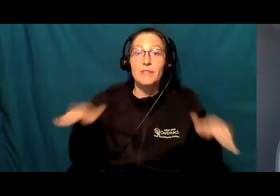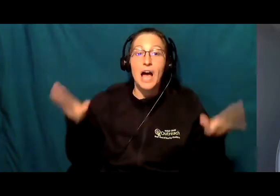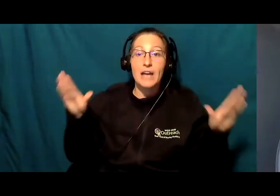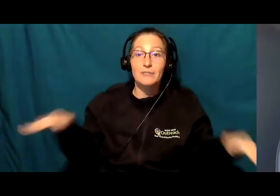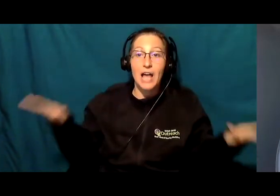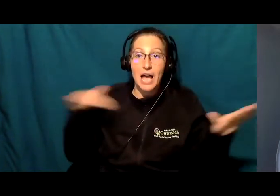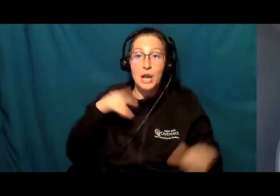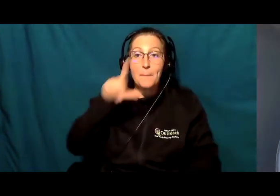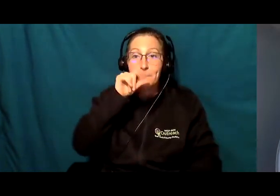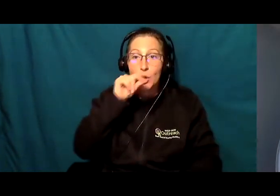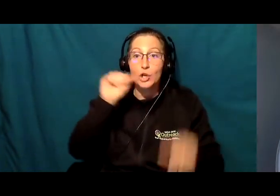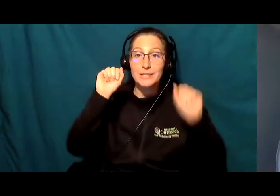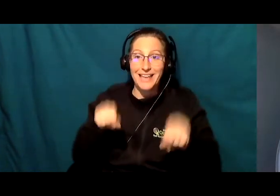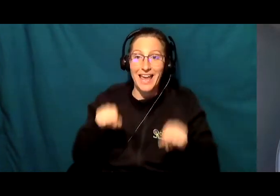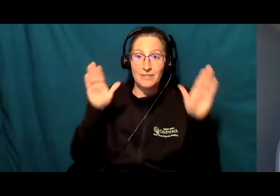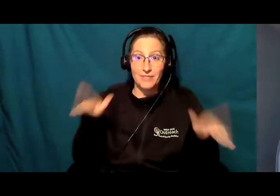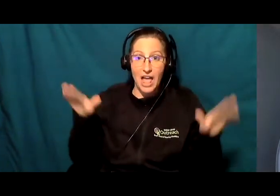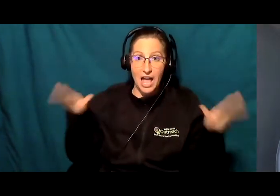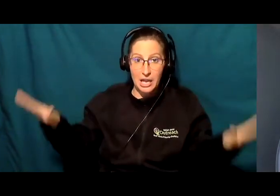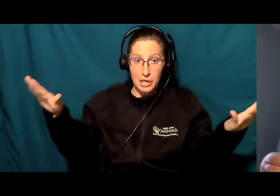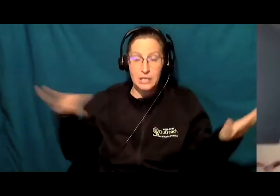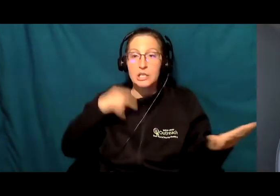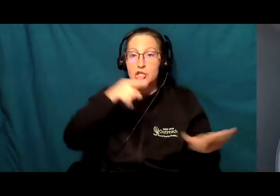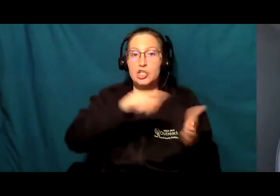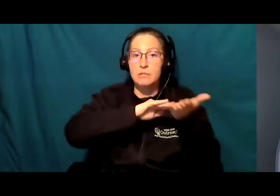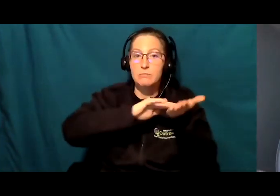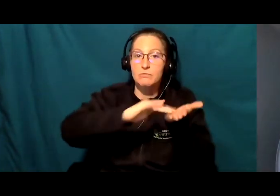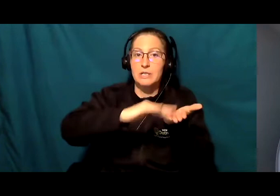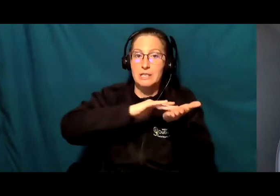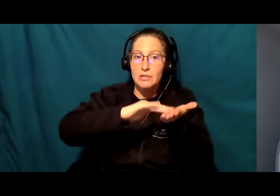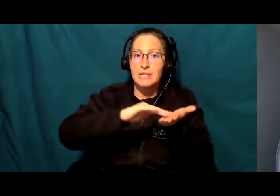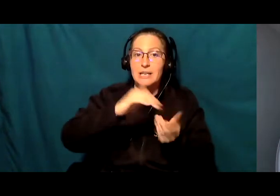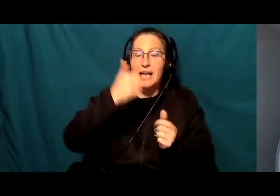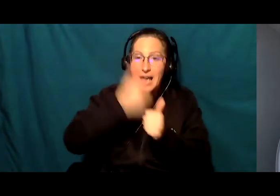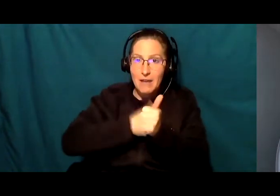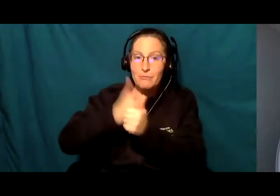birds can fly. And she reads every page and the mom, with the page number,